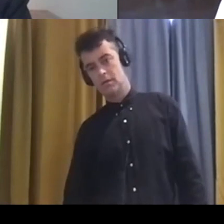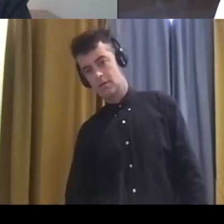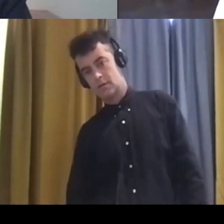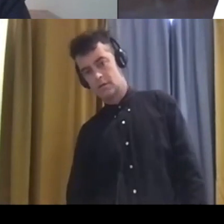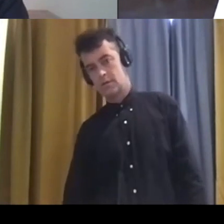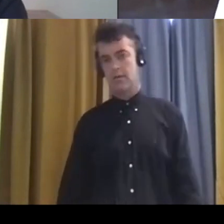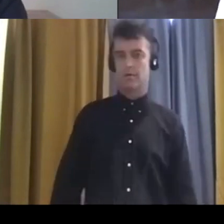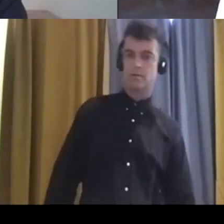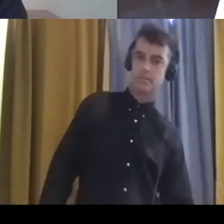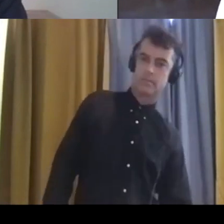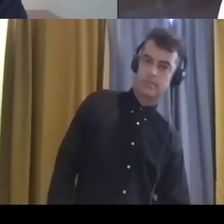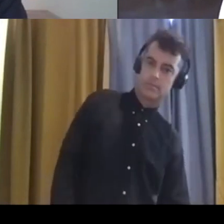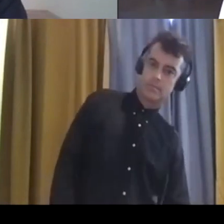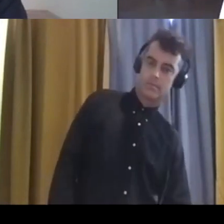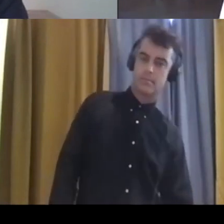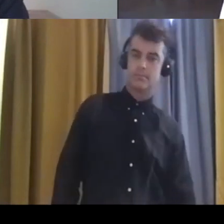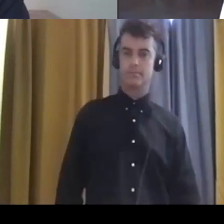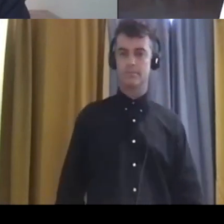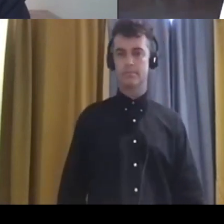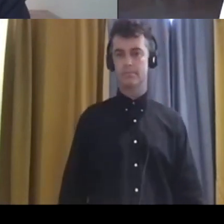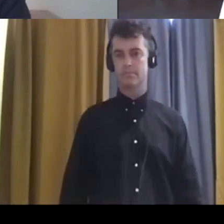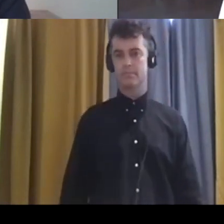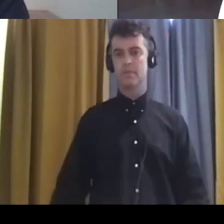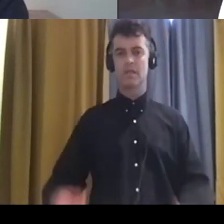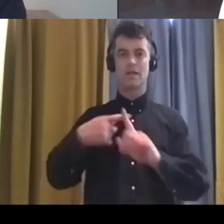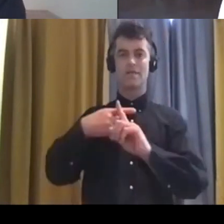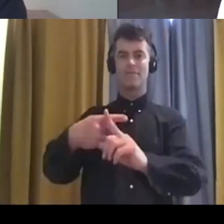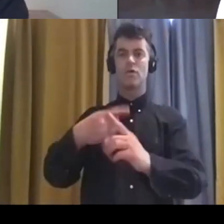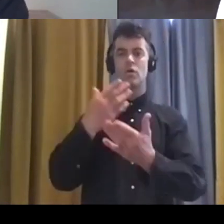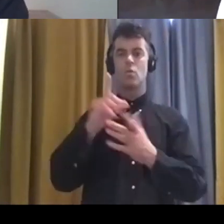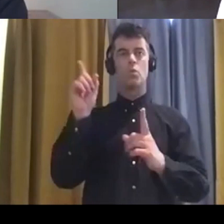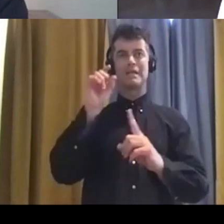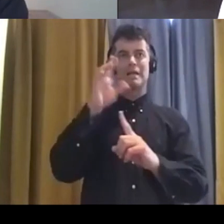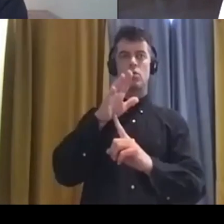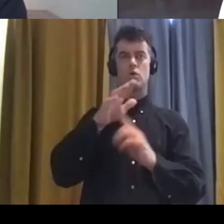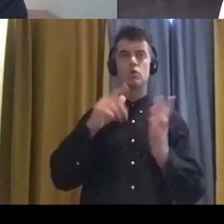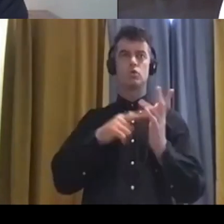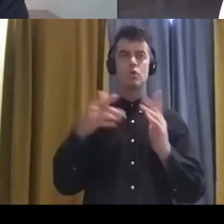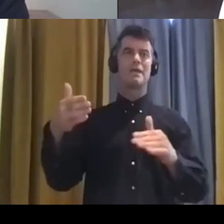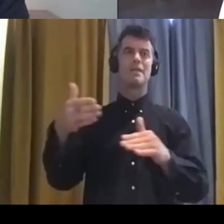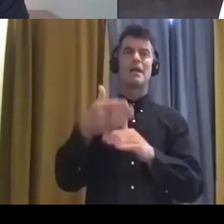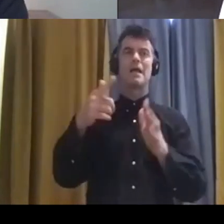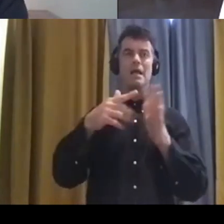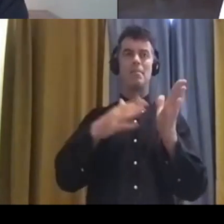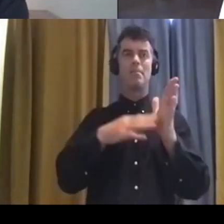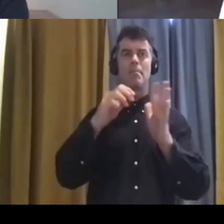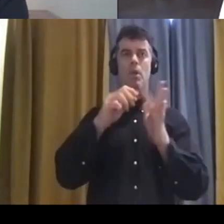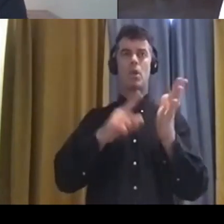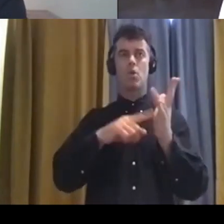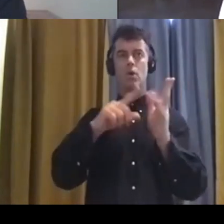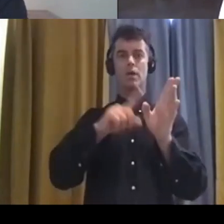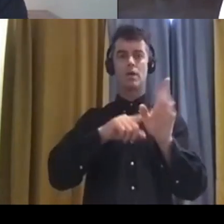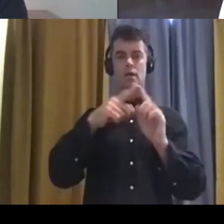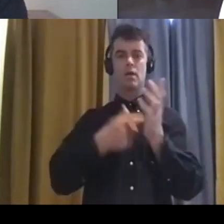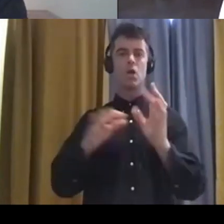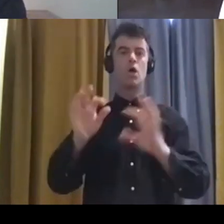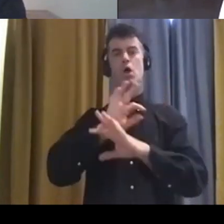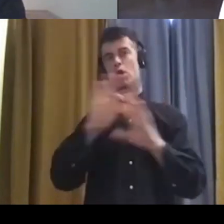Rich do you want to take that one. I guess I'm the employer, not people with disabilities.